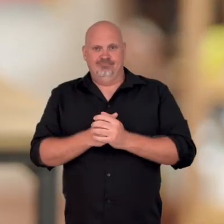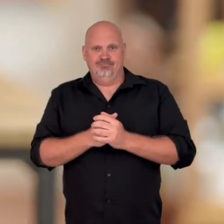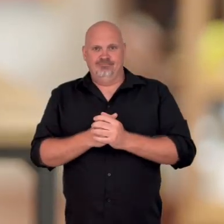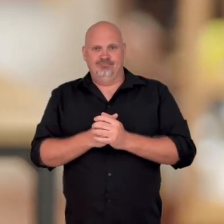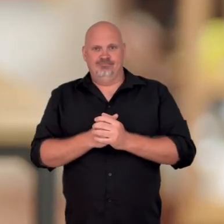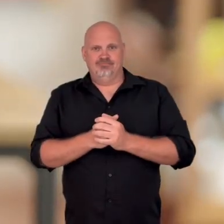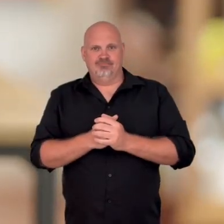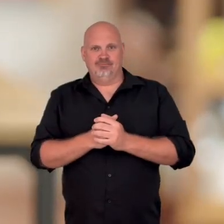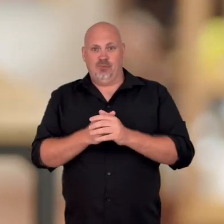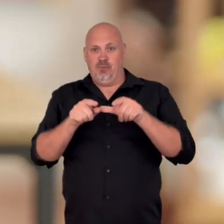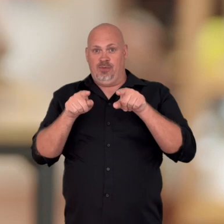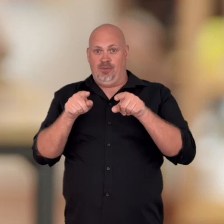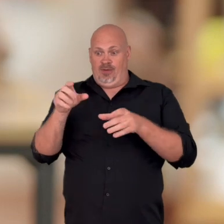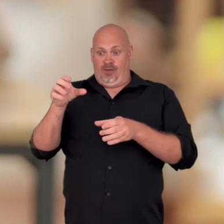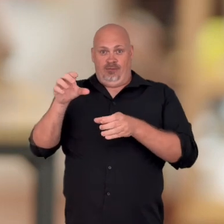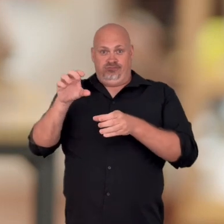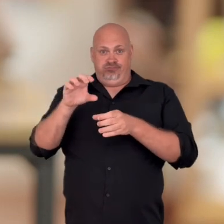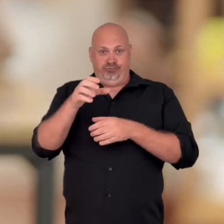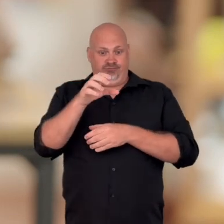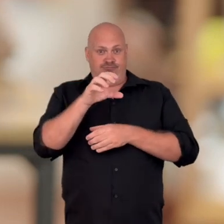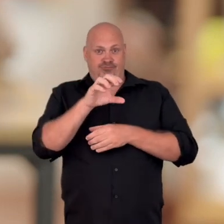and I put the next one the same one on this cup